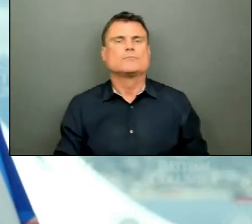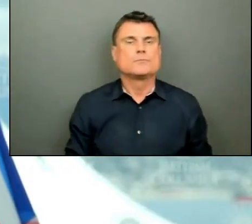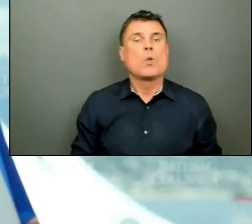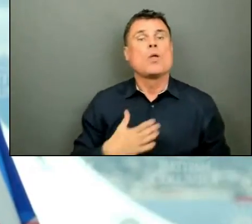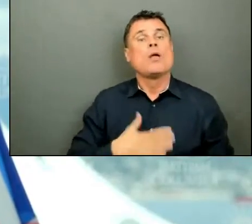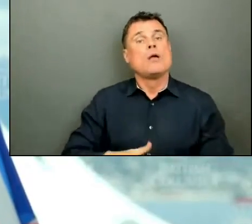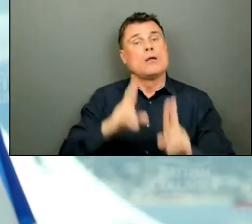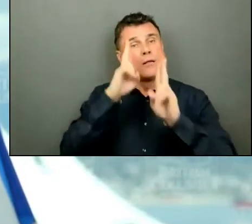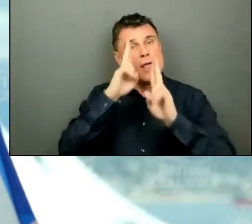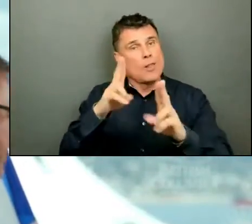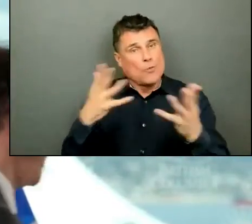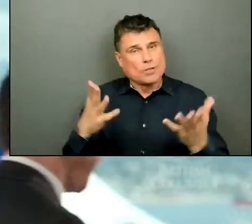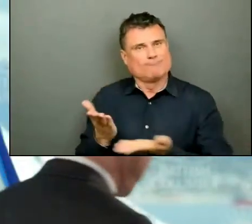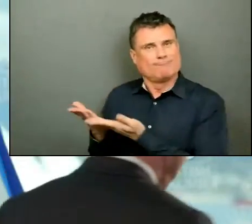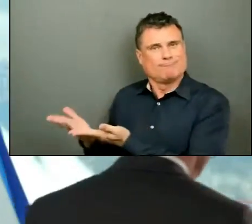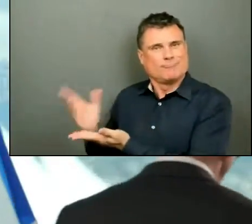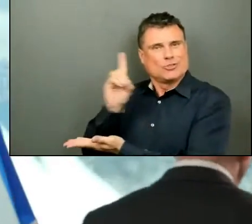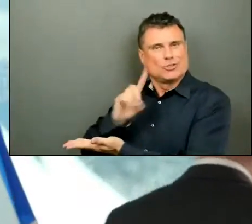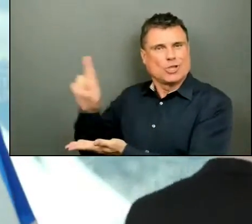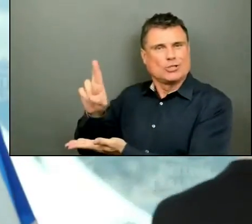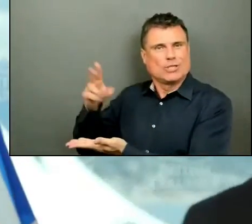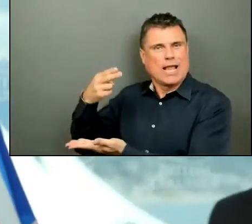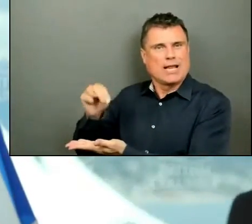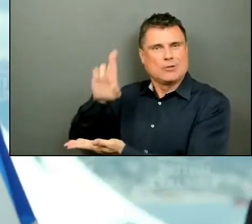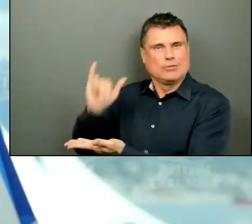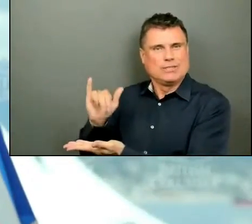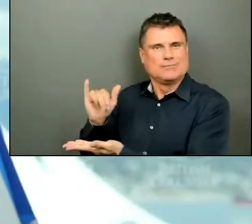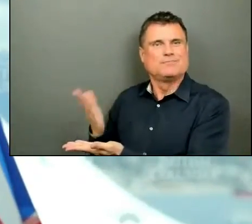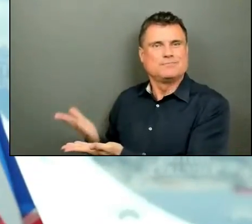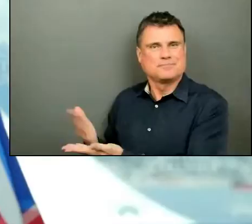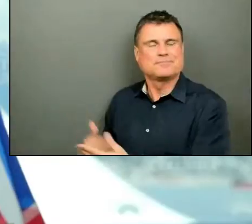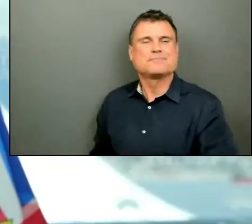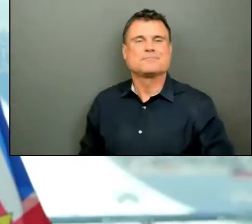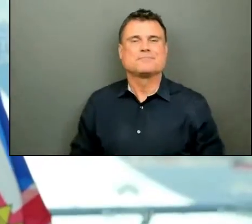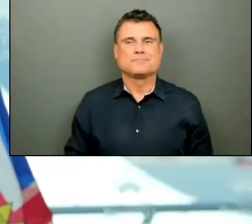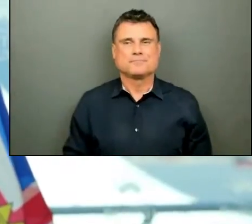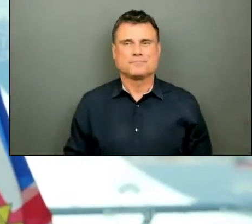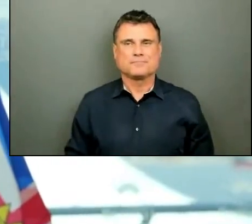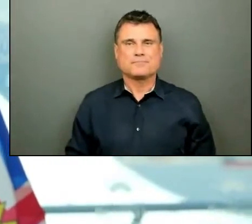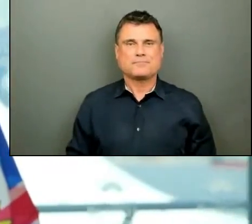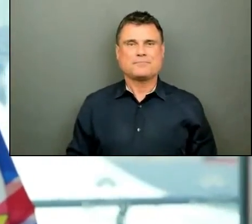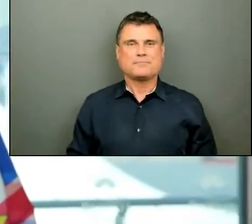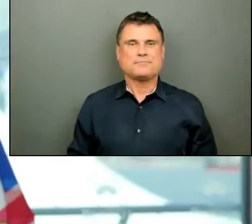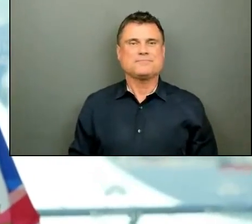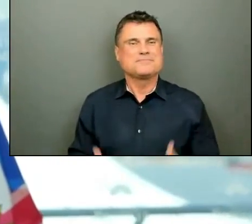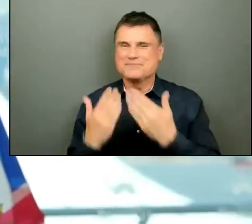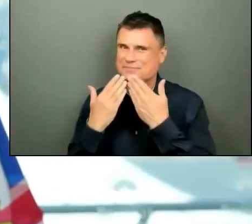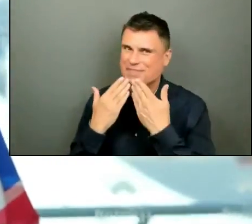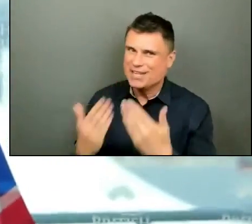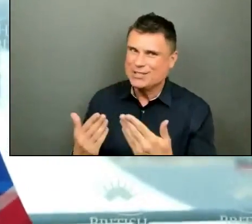doctor hen reveal. Thank you very much and good afternoon.